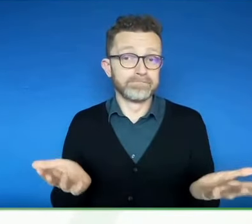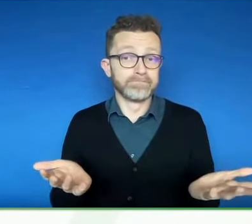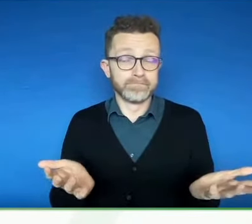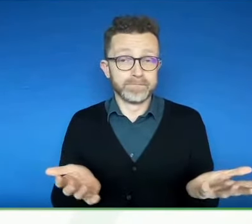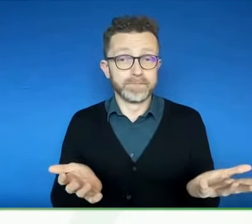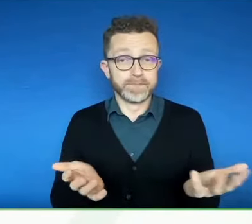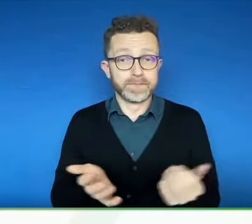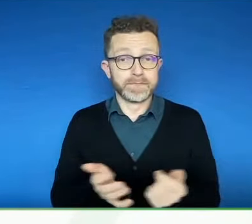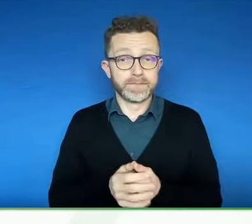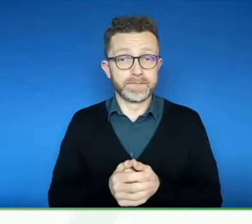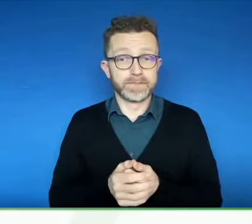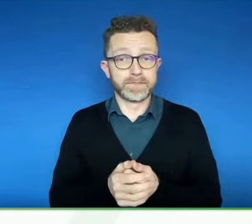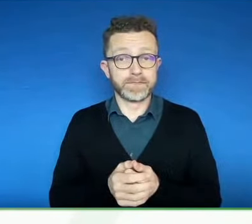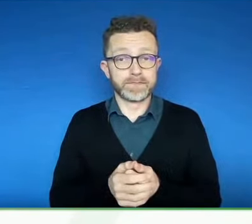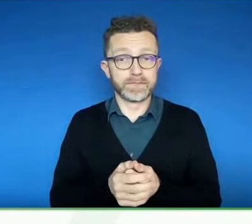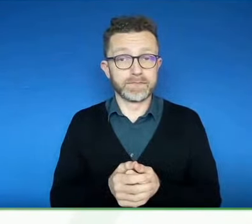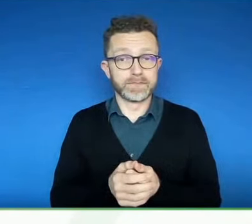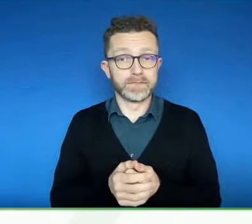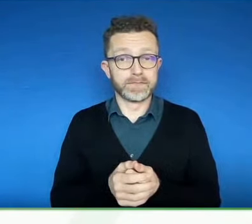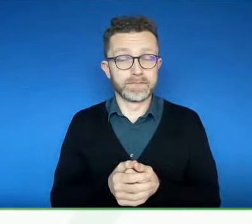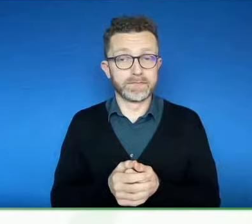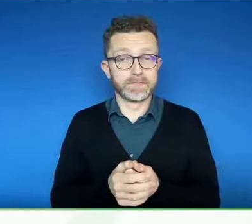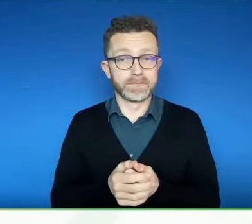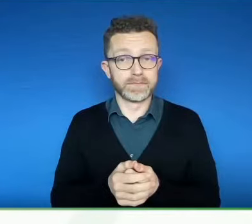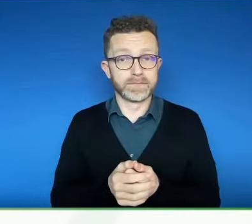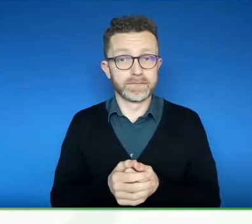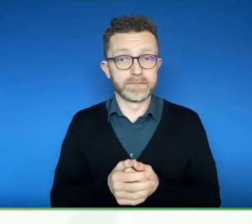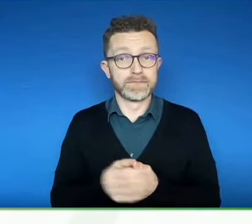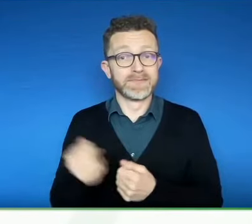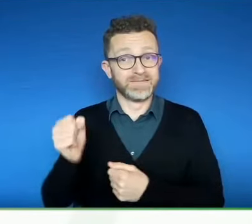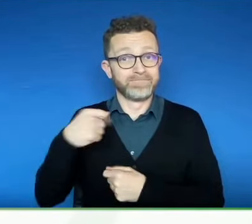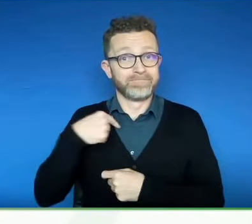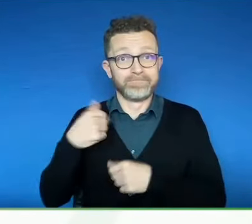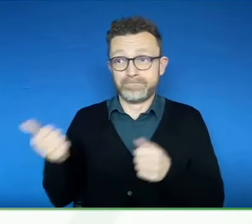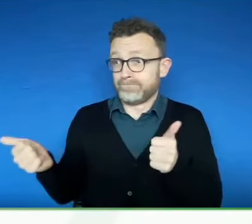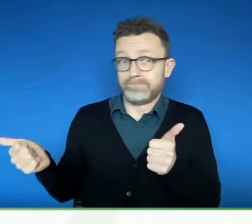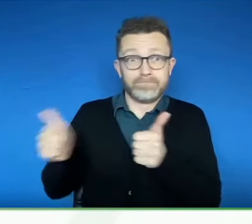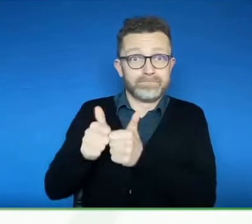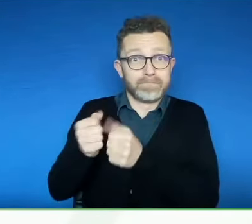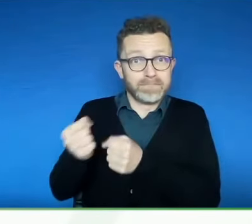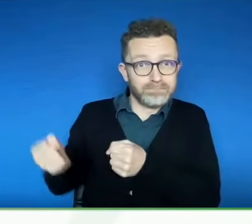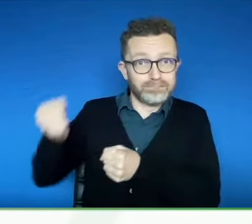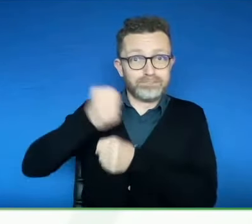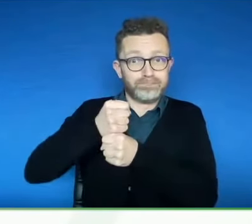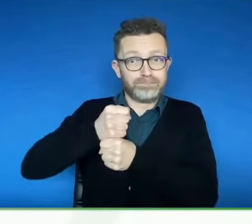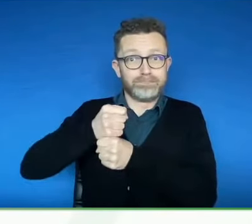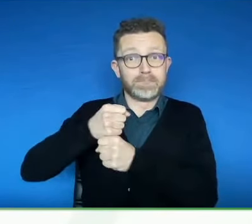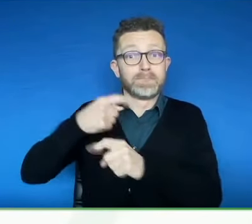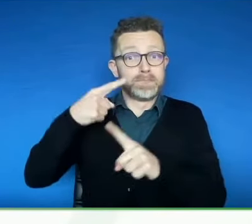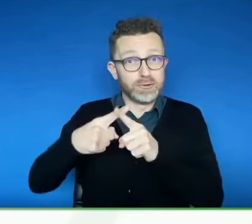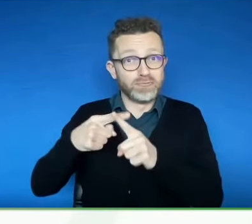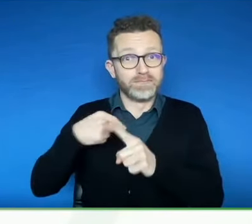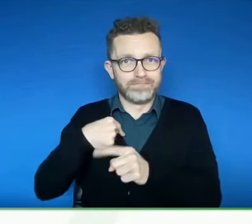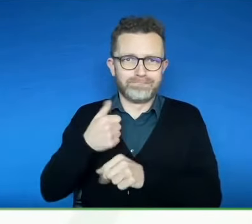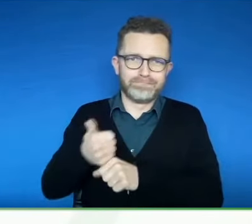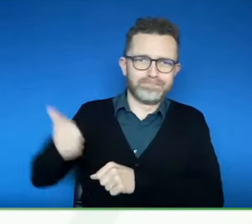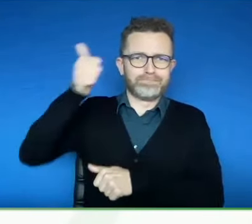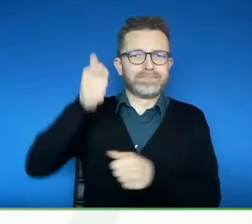National Centre for the initiative. We are working on the institutionalisation of persons